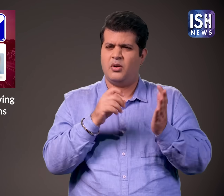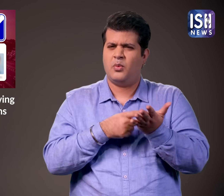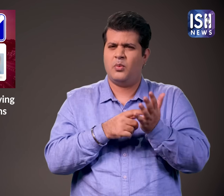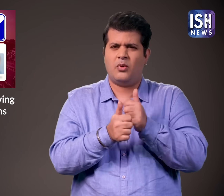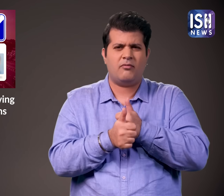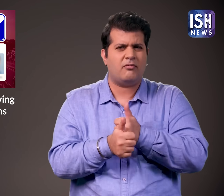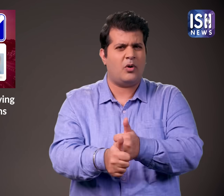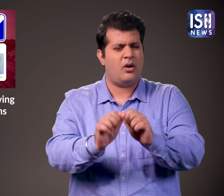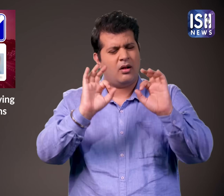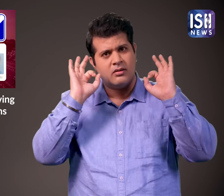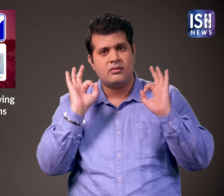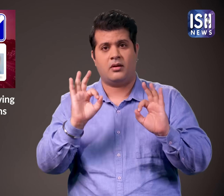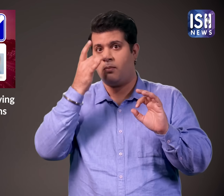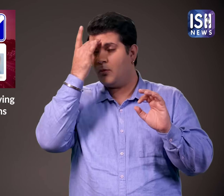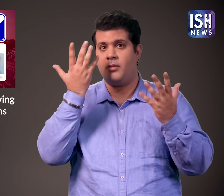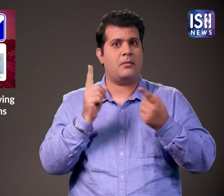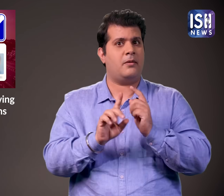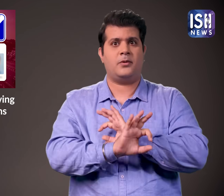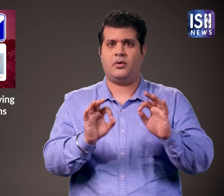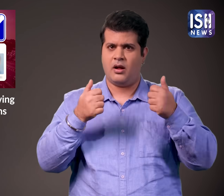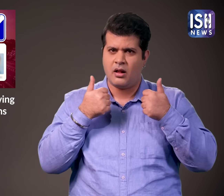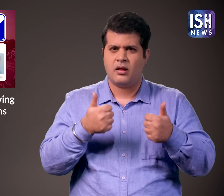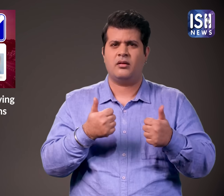and they adhere to all rules,